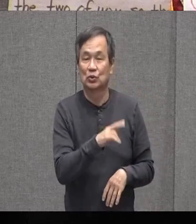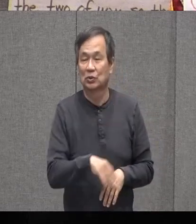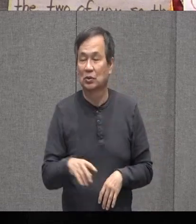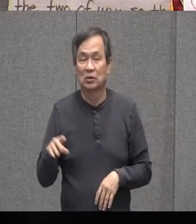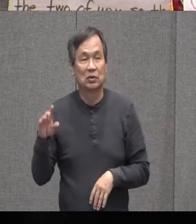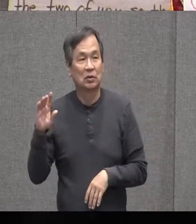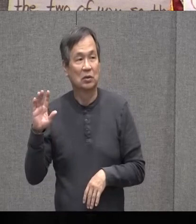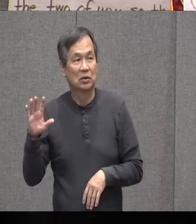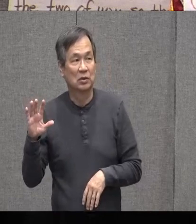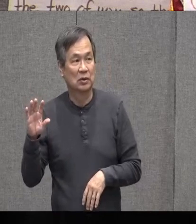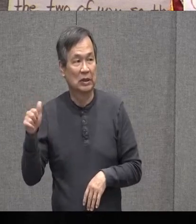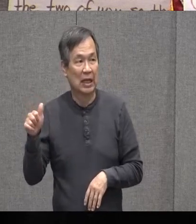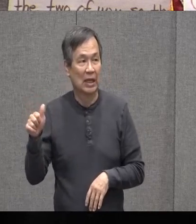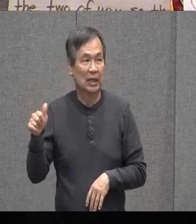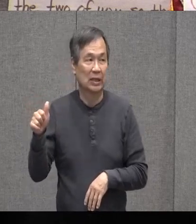And I have a 10 and two!